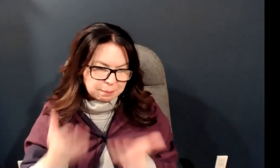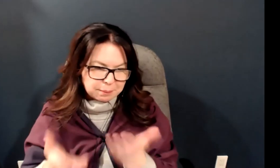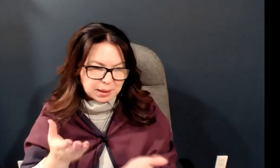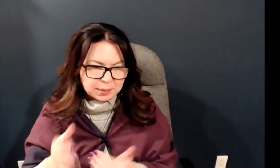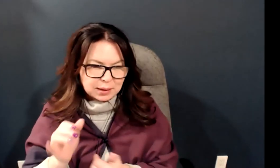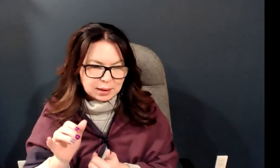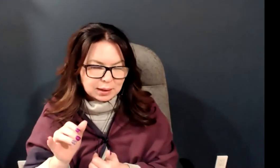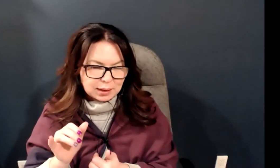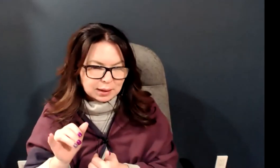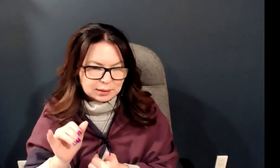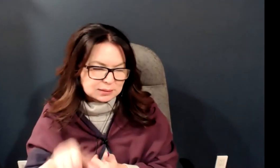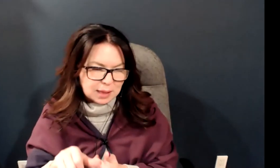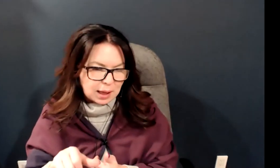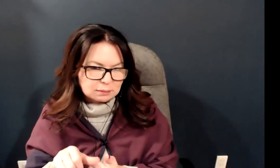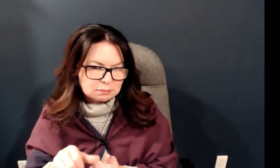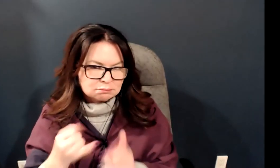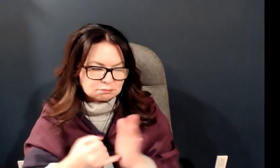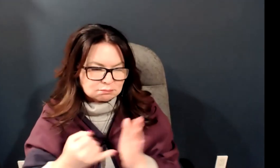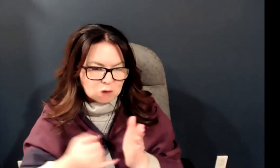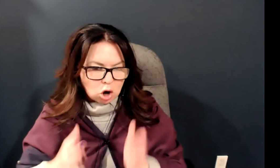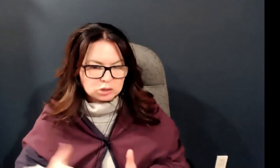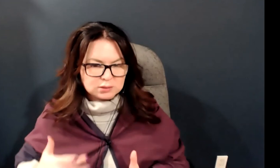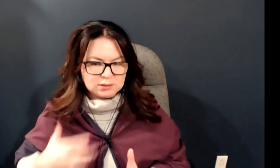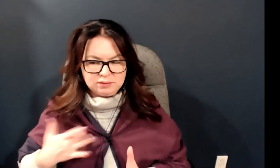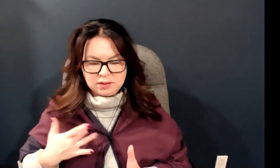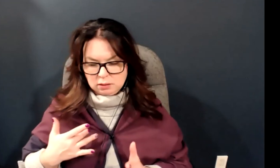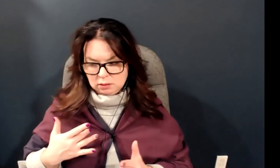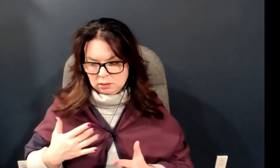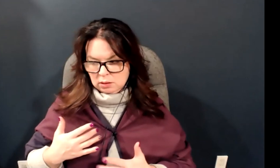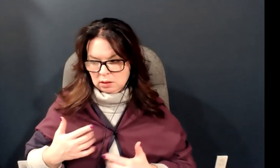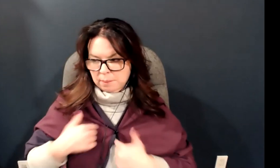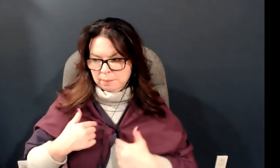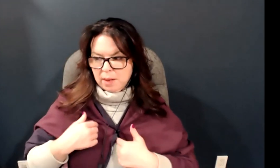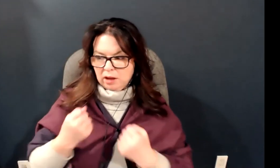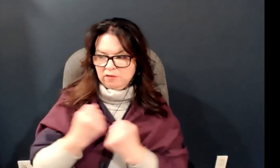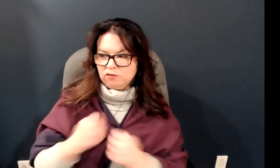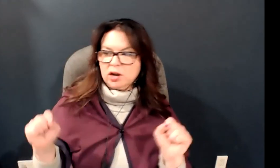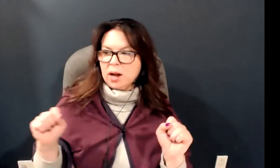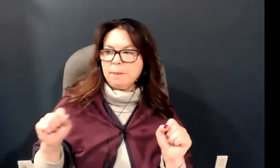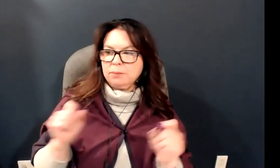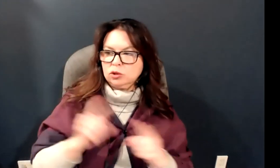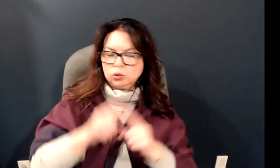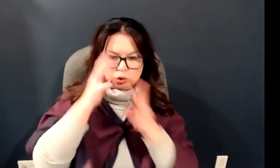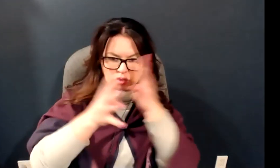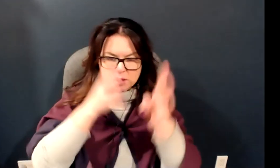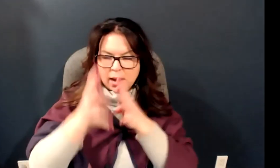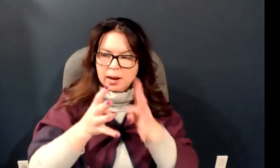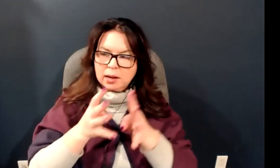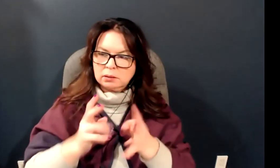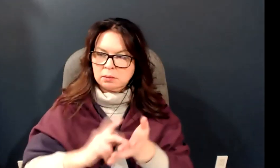not pass, it's amazing to me, it's amazing to me that we still don't have a law.